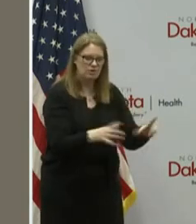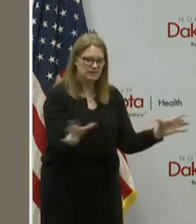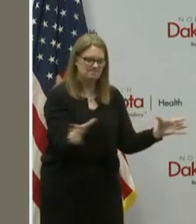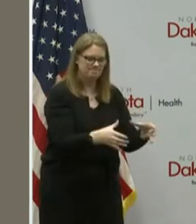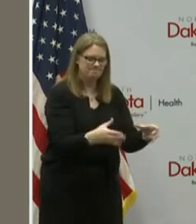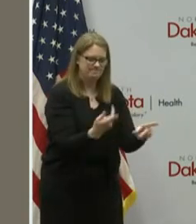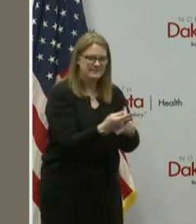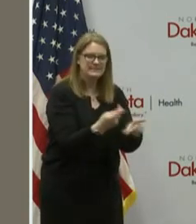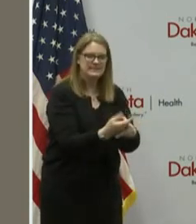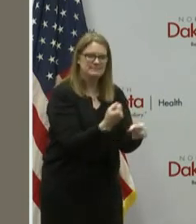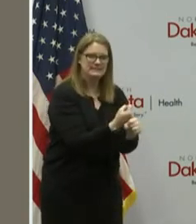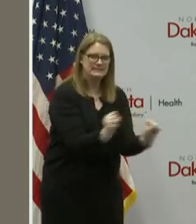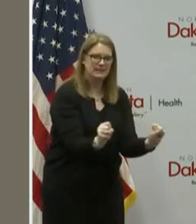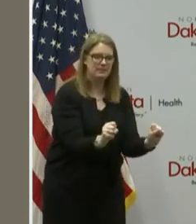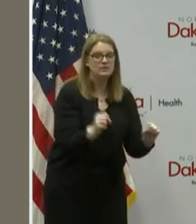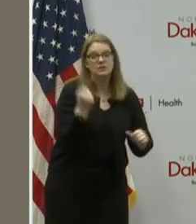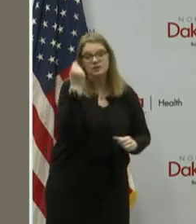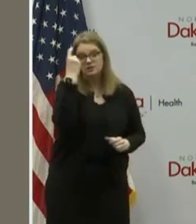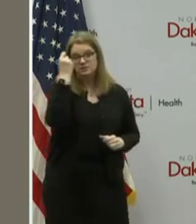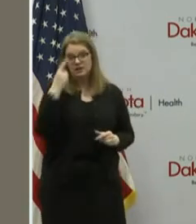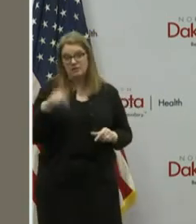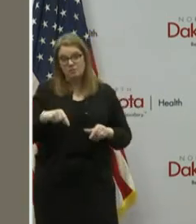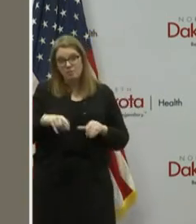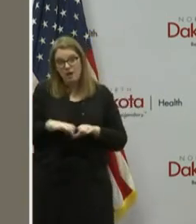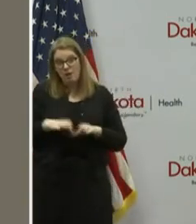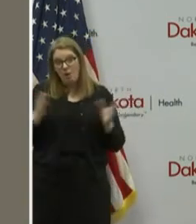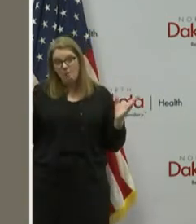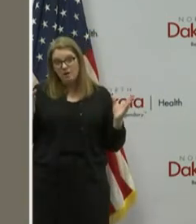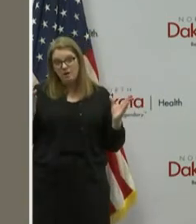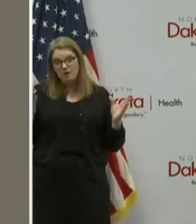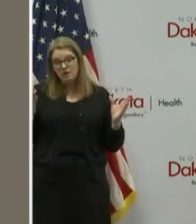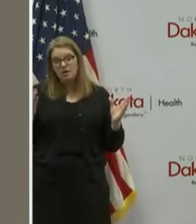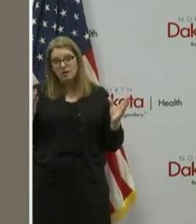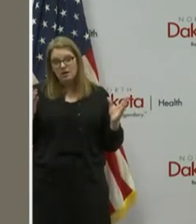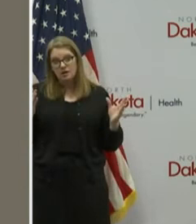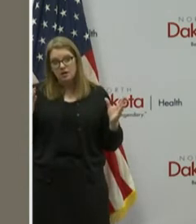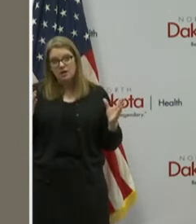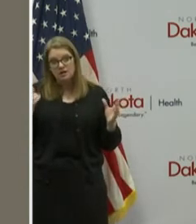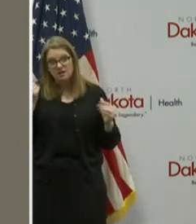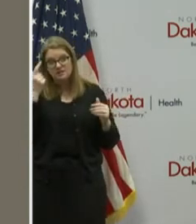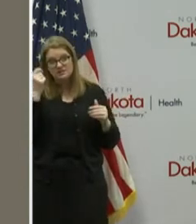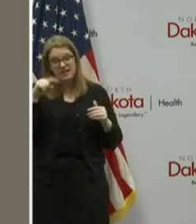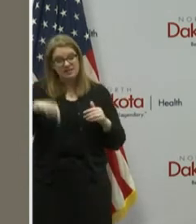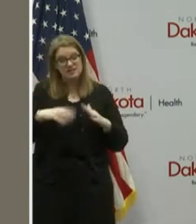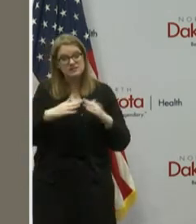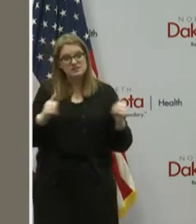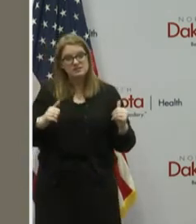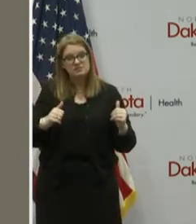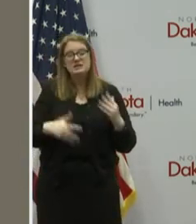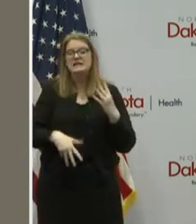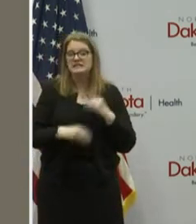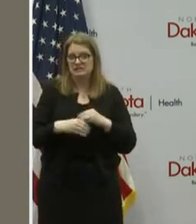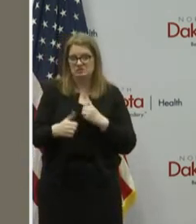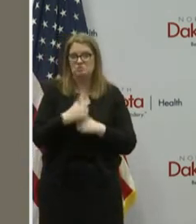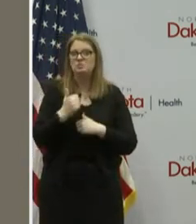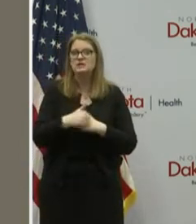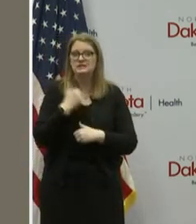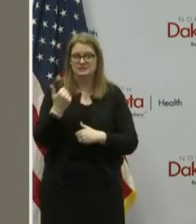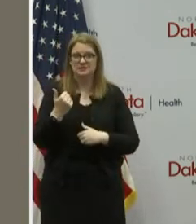RAPID RESPONSE TEAM AND ISOLATION ORDERS AND CONTAIN AN OUTBREAK AFTER WE OPENED UP. AGAIN TO BE CLEAR. WHEN WE OPEN UP, WE'LL BE ADDING